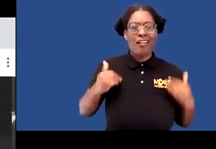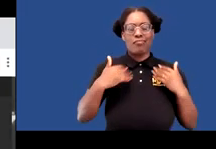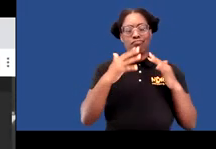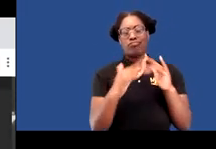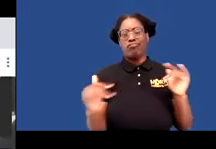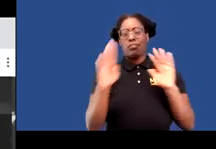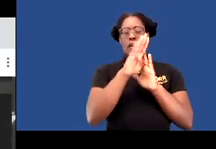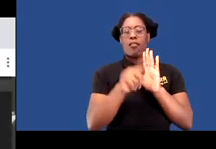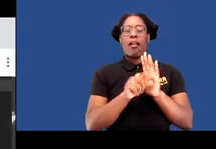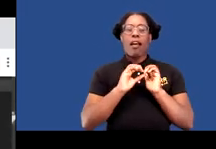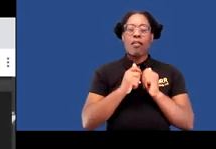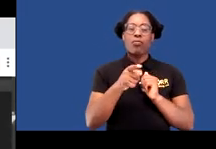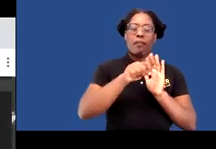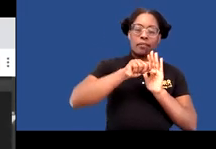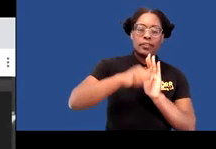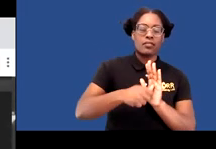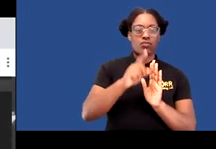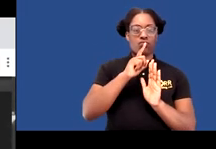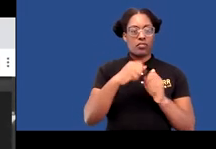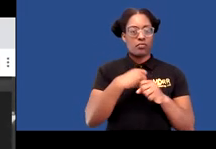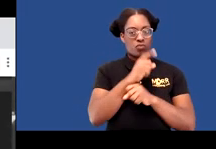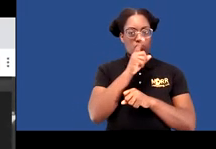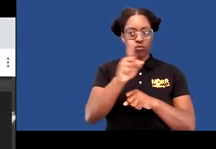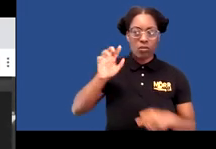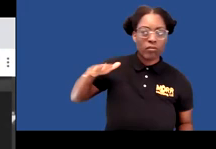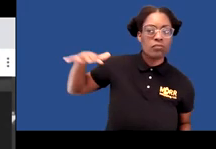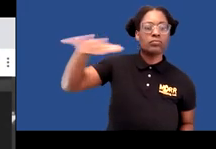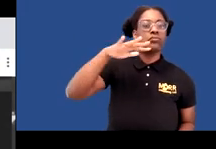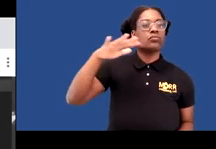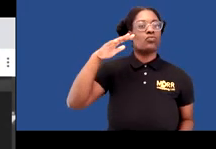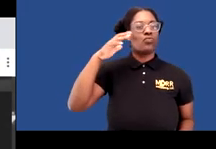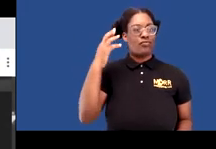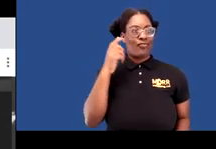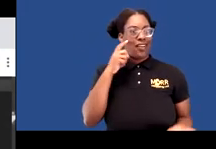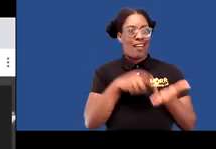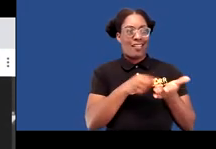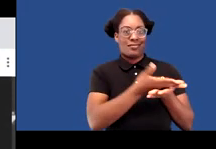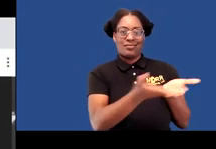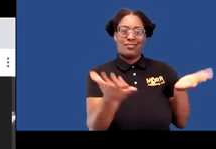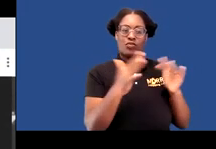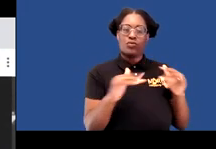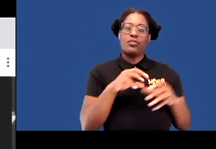Thinking about that as well. I see also: